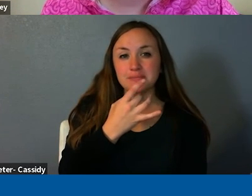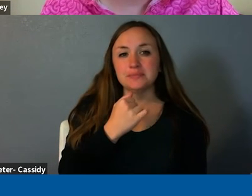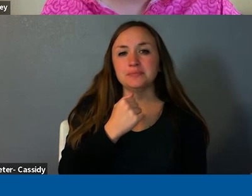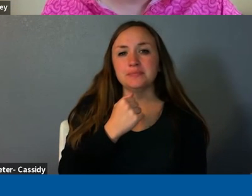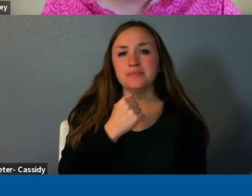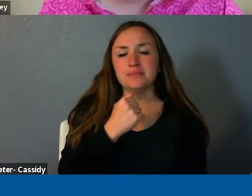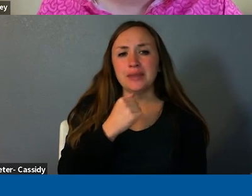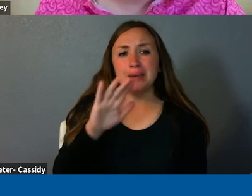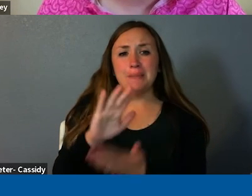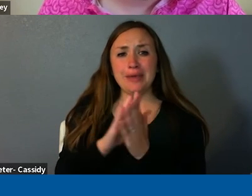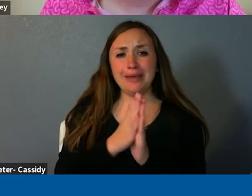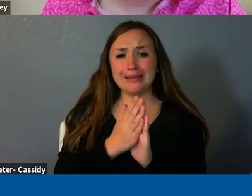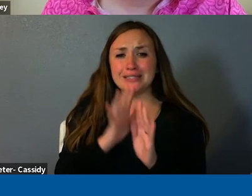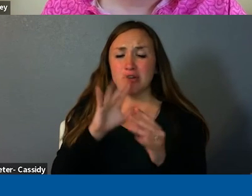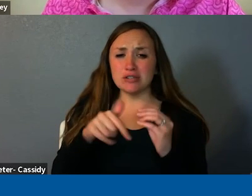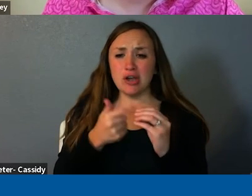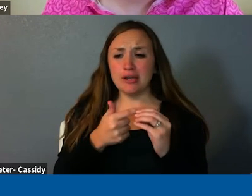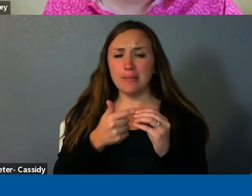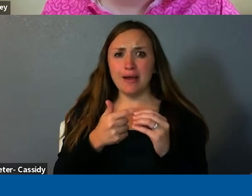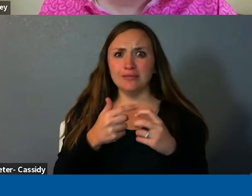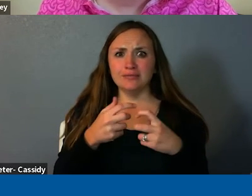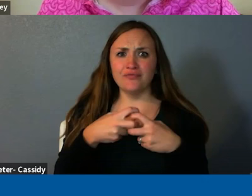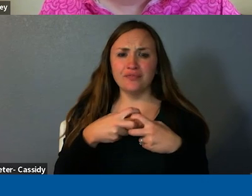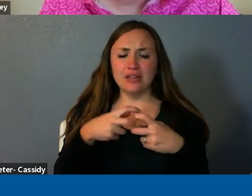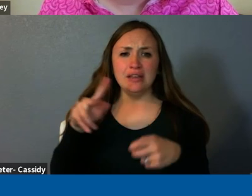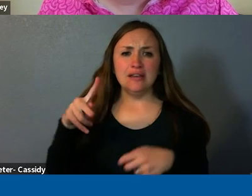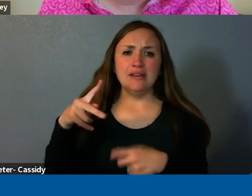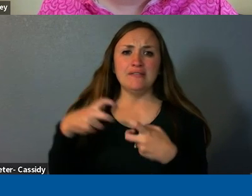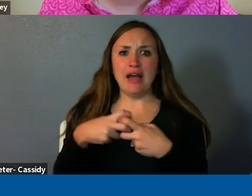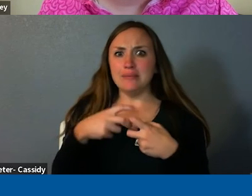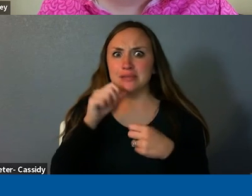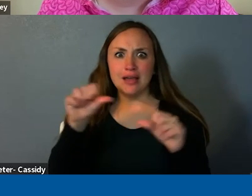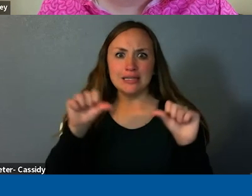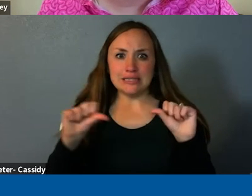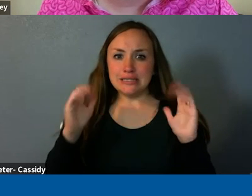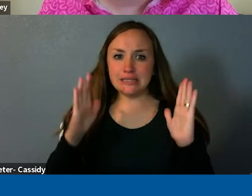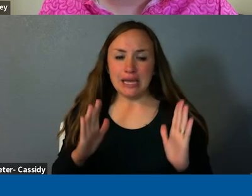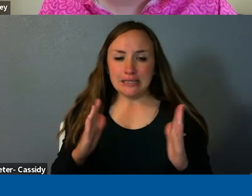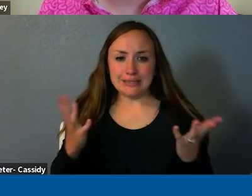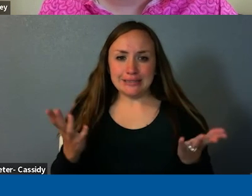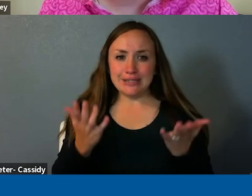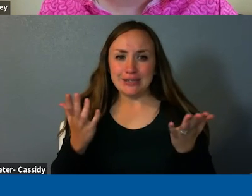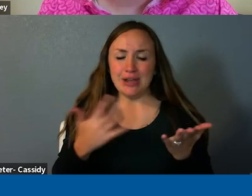this gets into physiology and I am not a scientist here in this field. I've done a little bit of reading about it